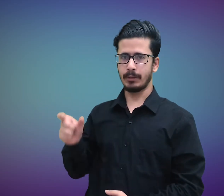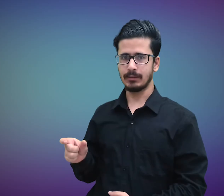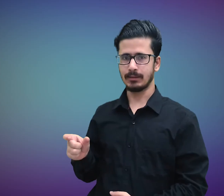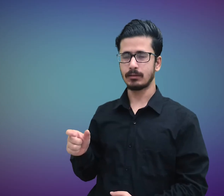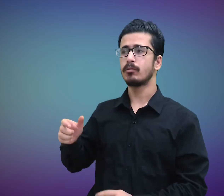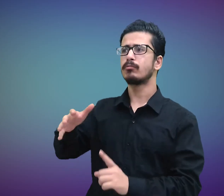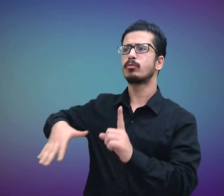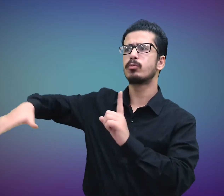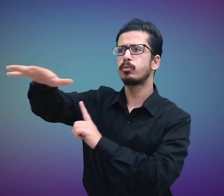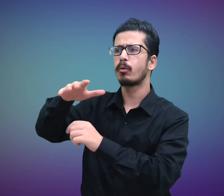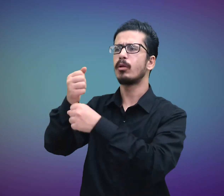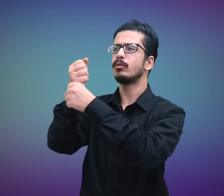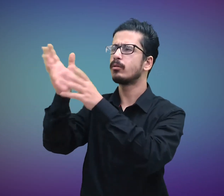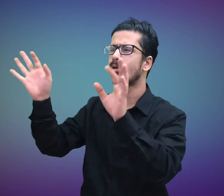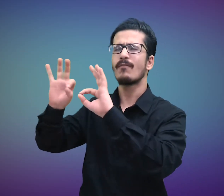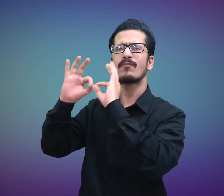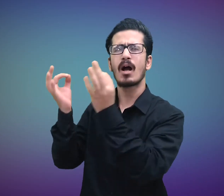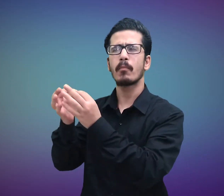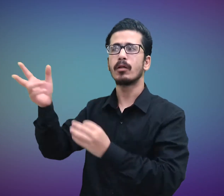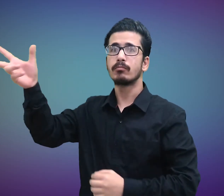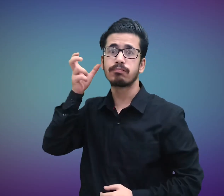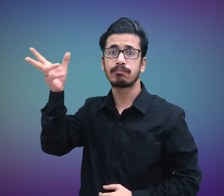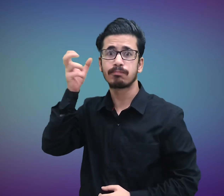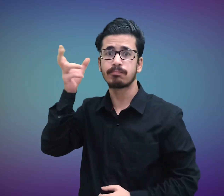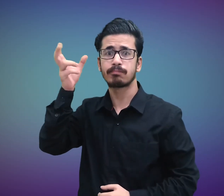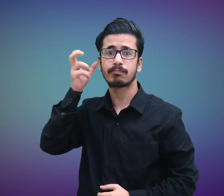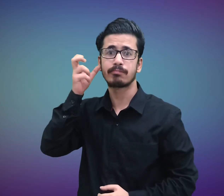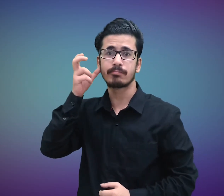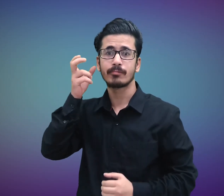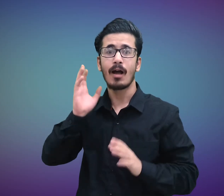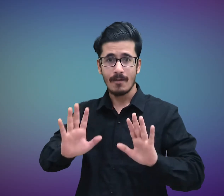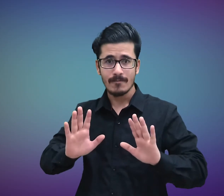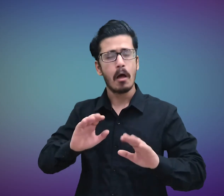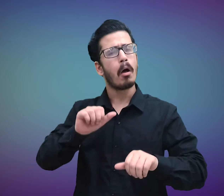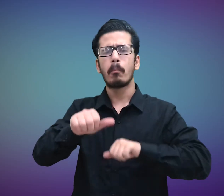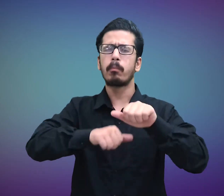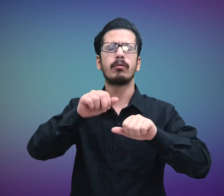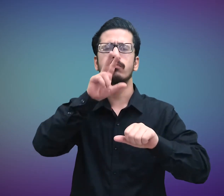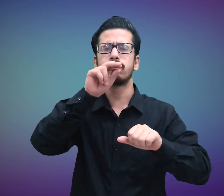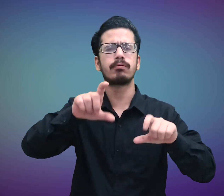A person acquires the language from the people around them, their family by listening and it